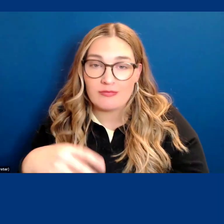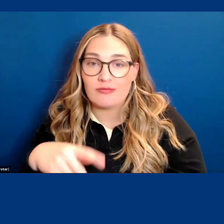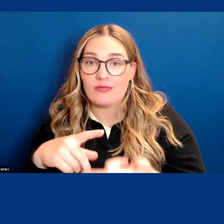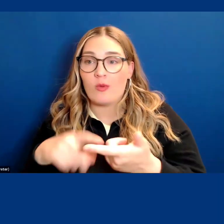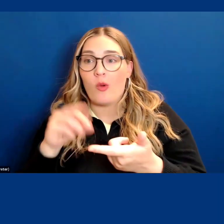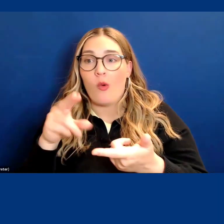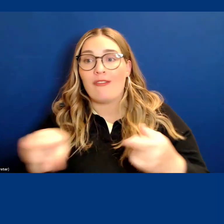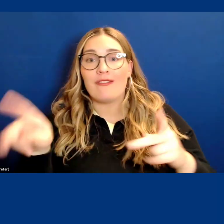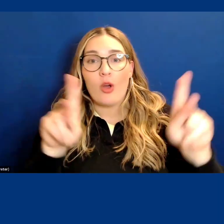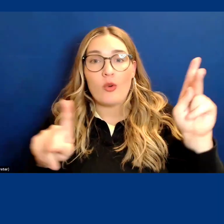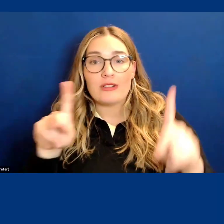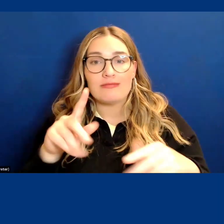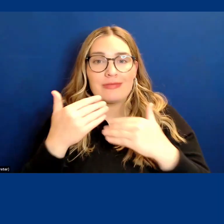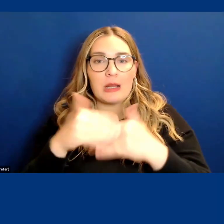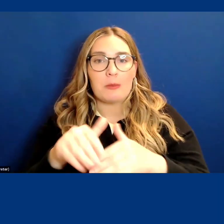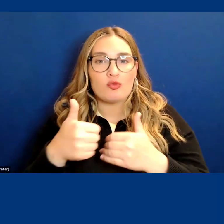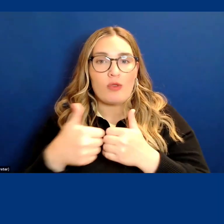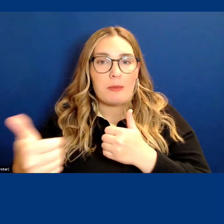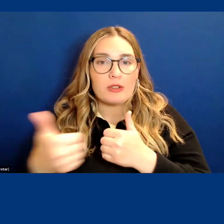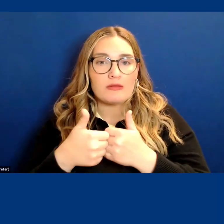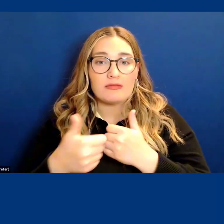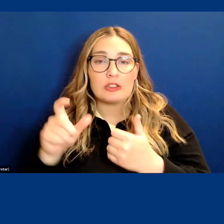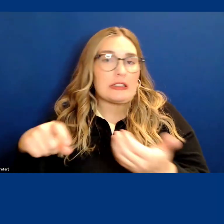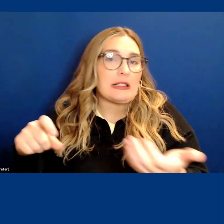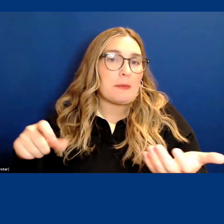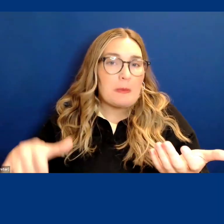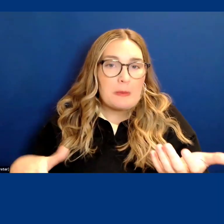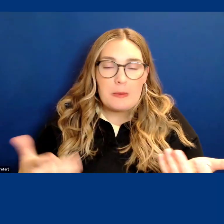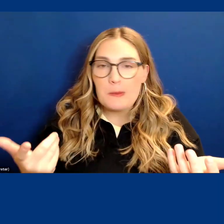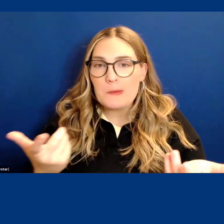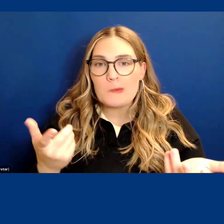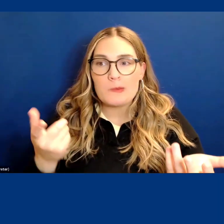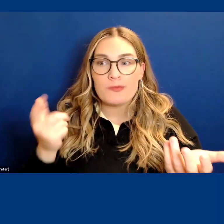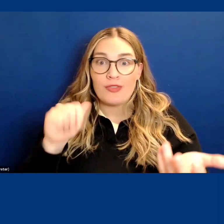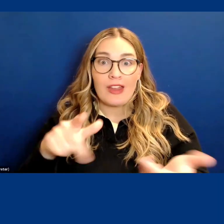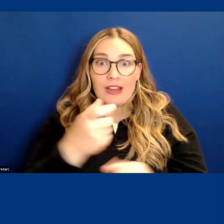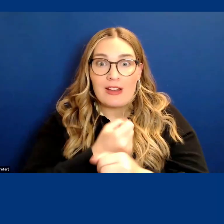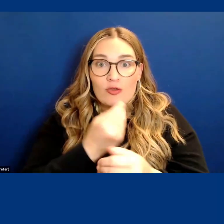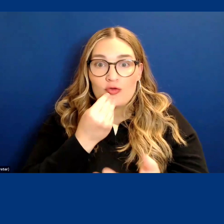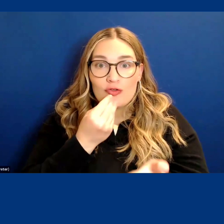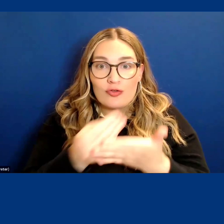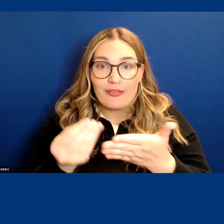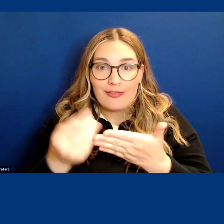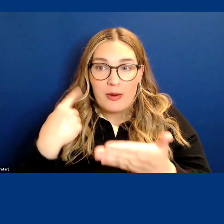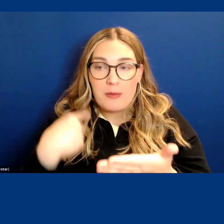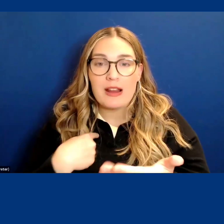and need support just with things like that. Like, can you get grocery for me or can you come over and help